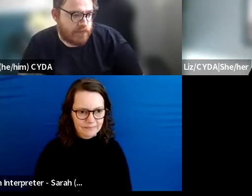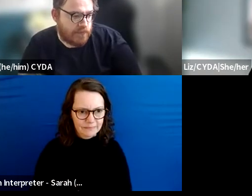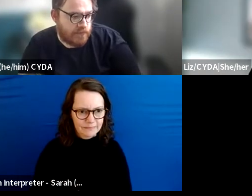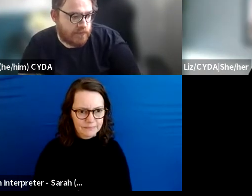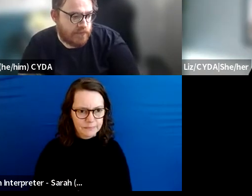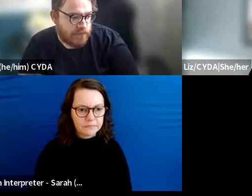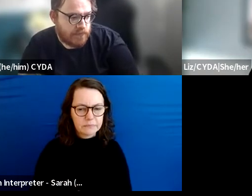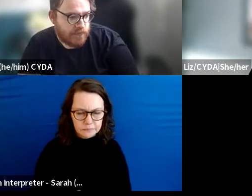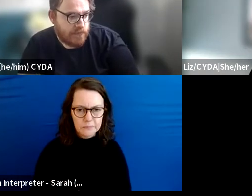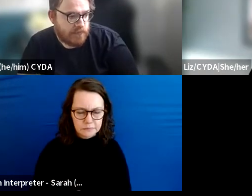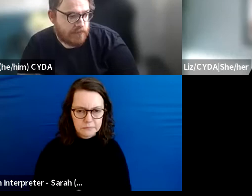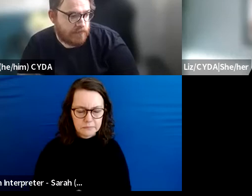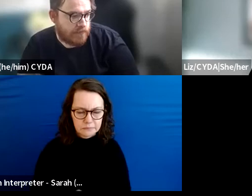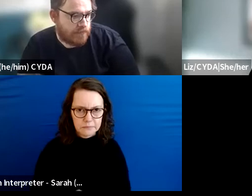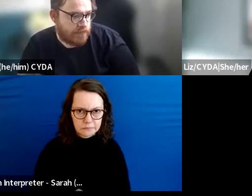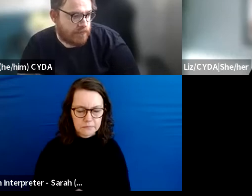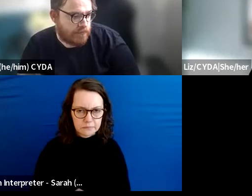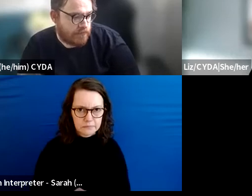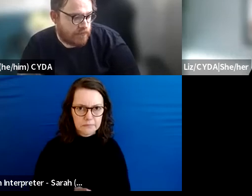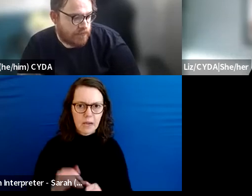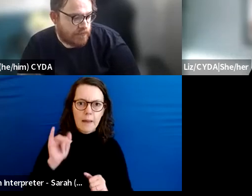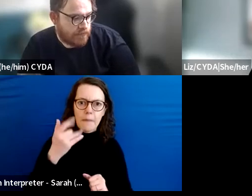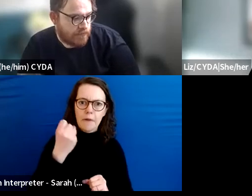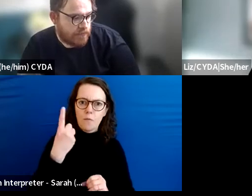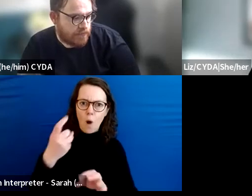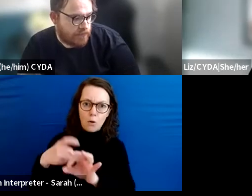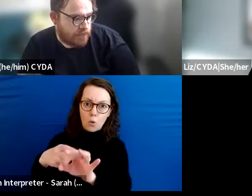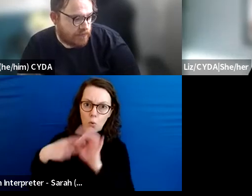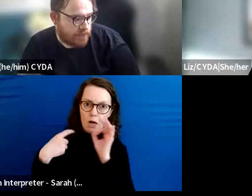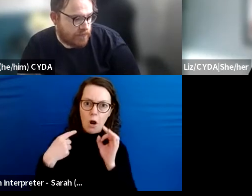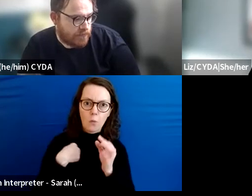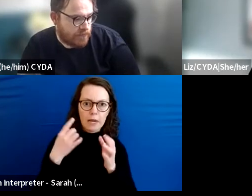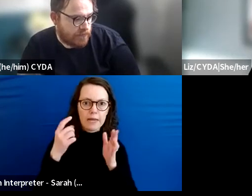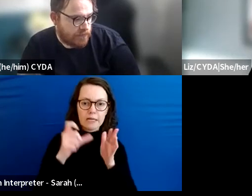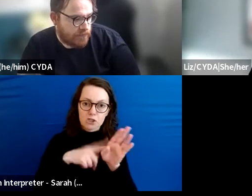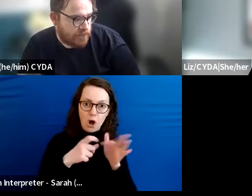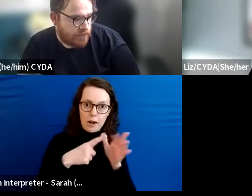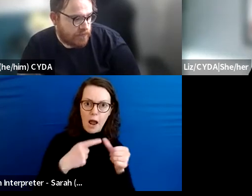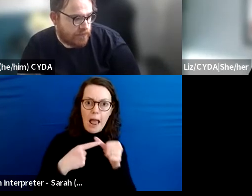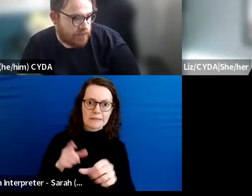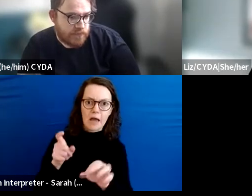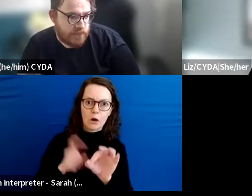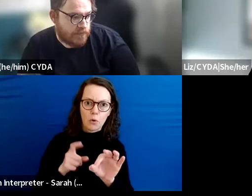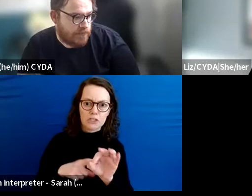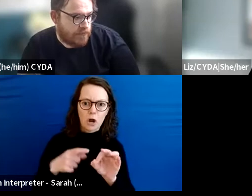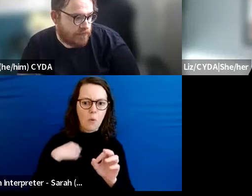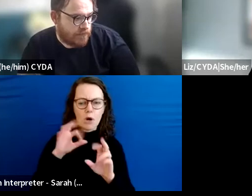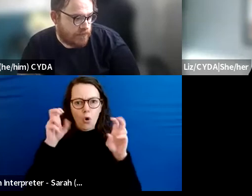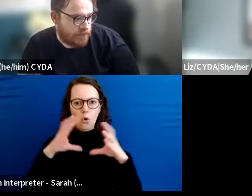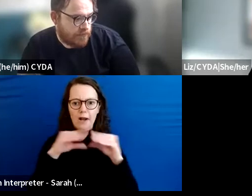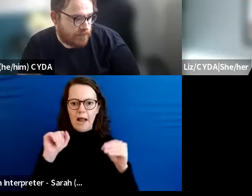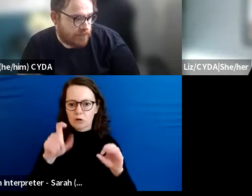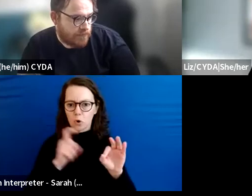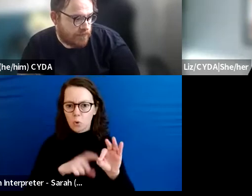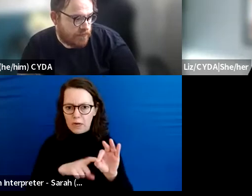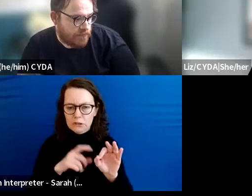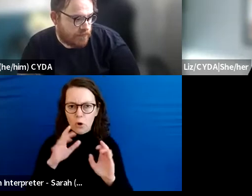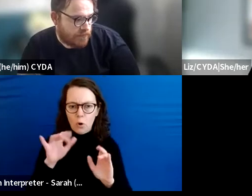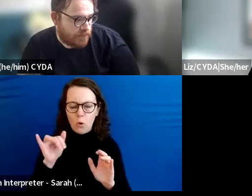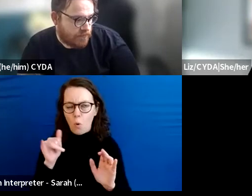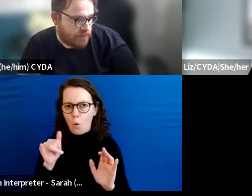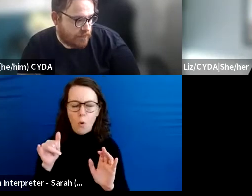And later on we might have a q&a we might not want to answer a particular question posed on the side of team might step in. And this isn't canceling the question or shutting down the conversation.